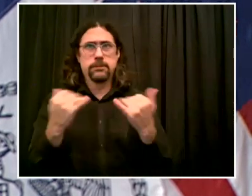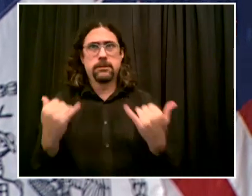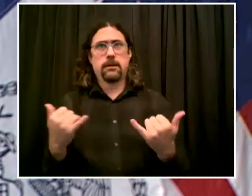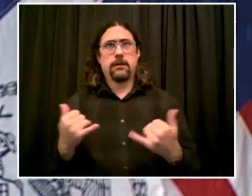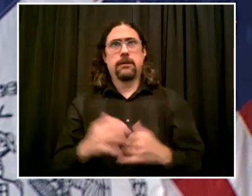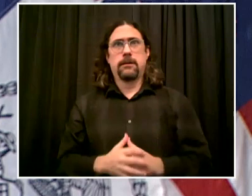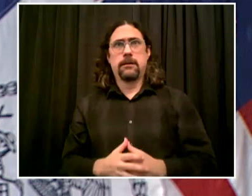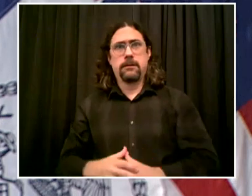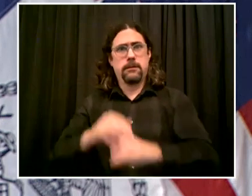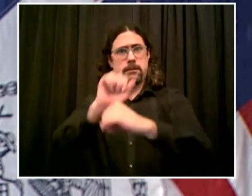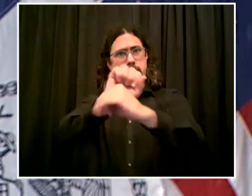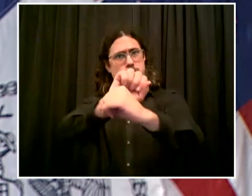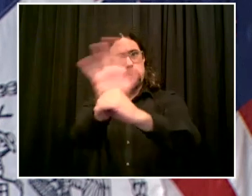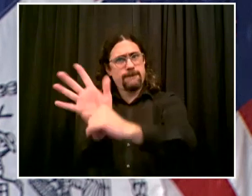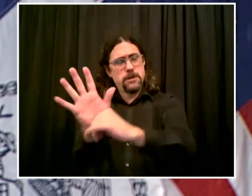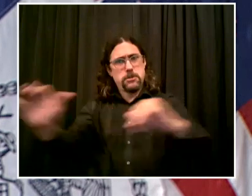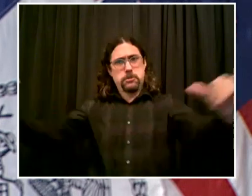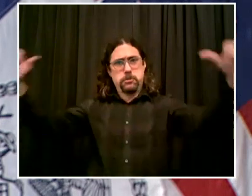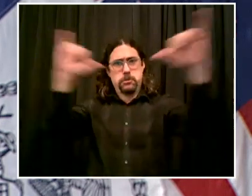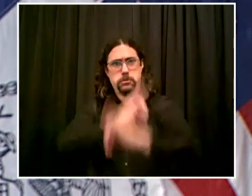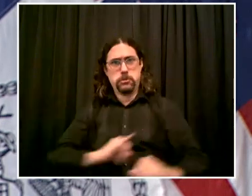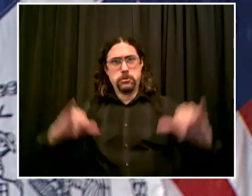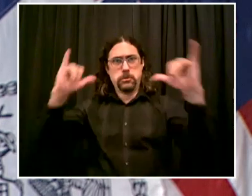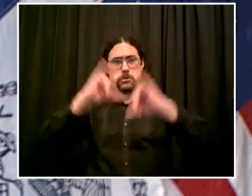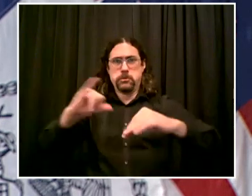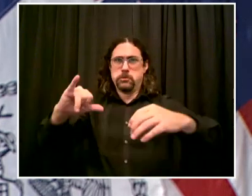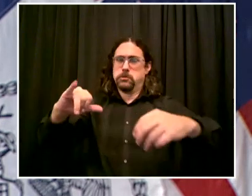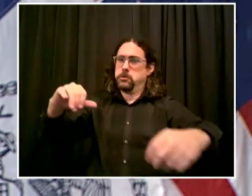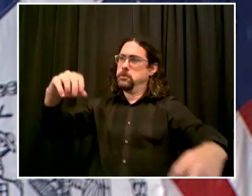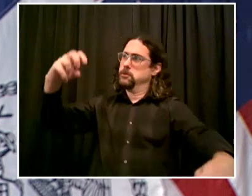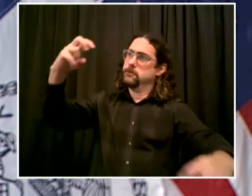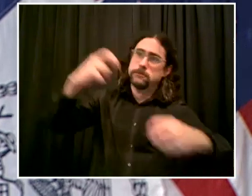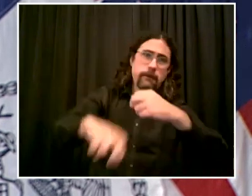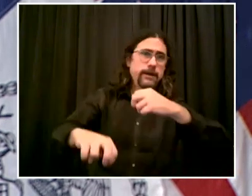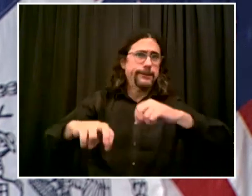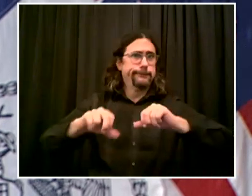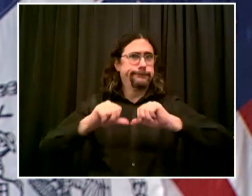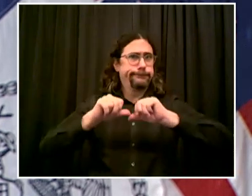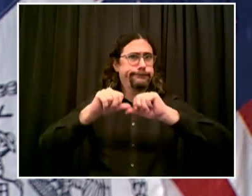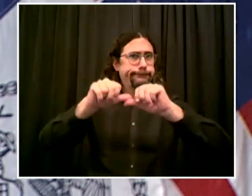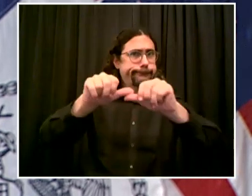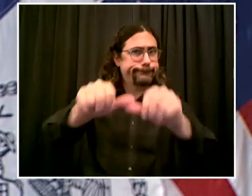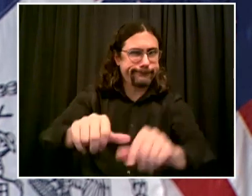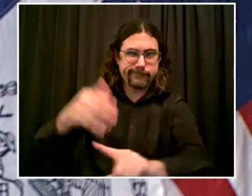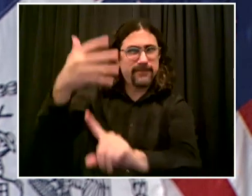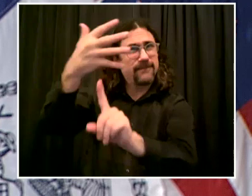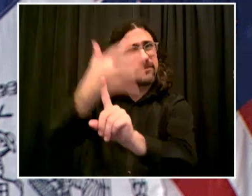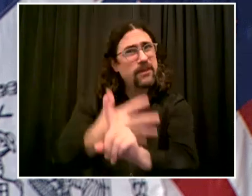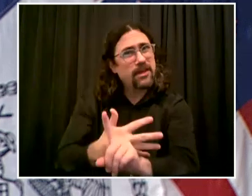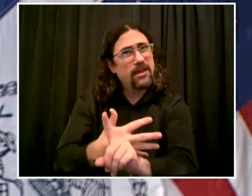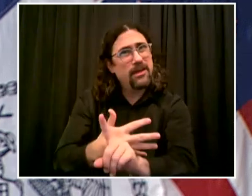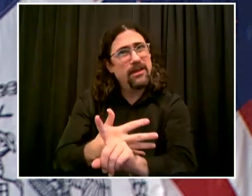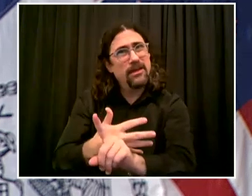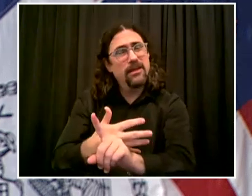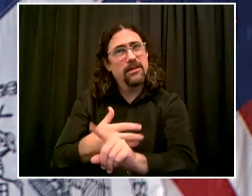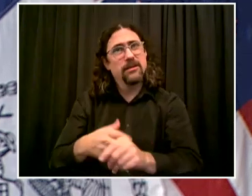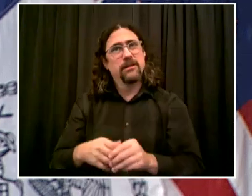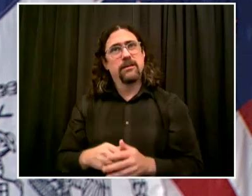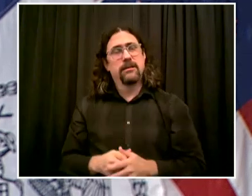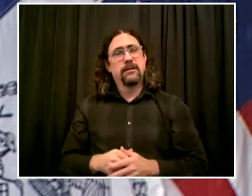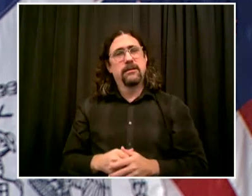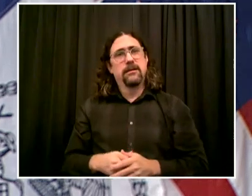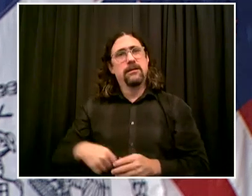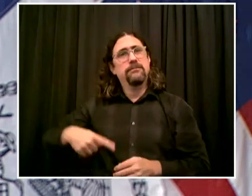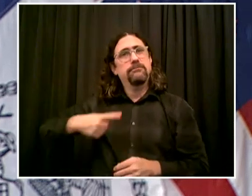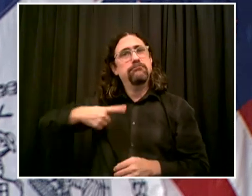CONVERSATION ALL THE TIME ABOUT